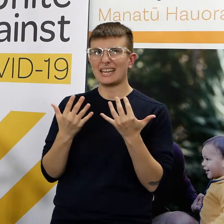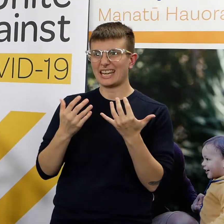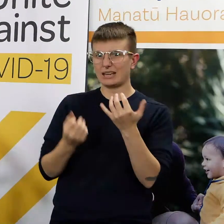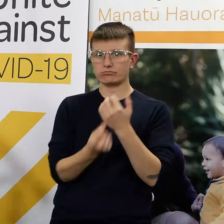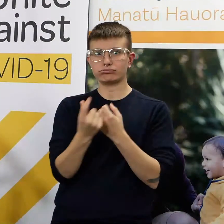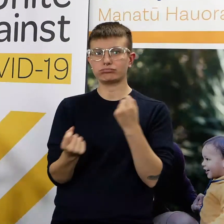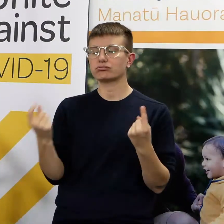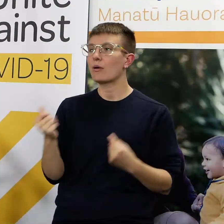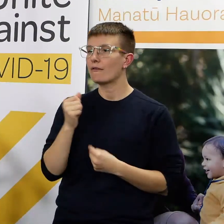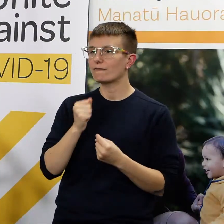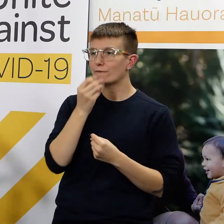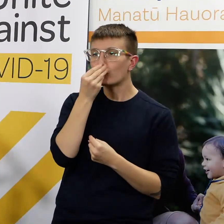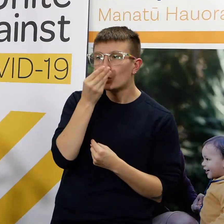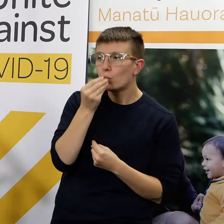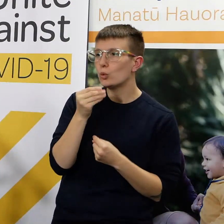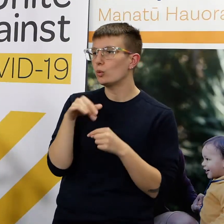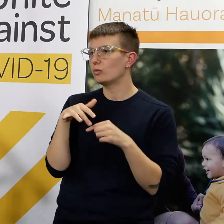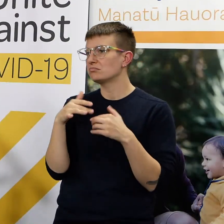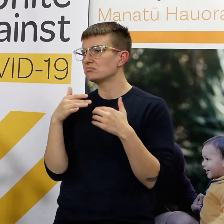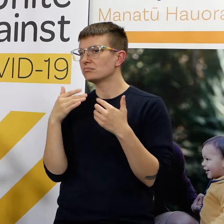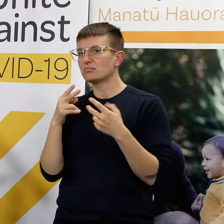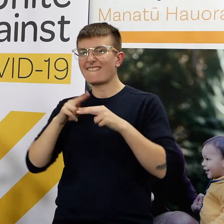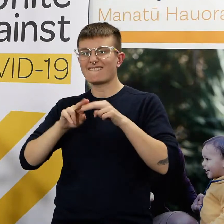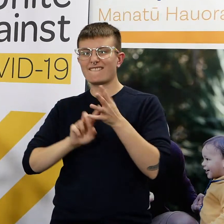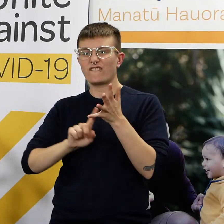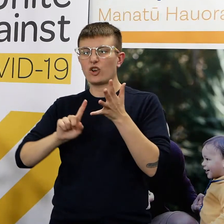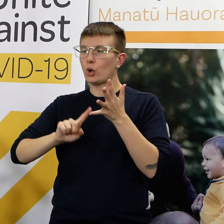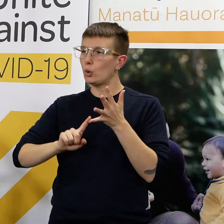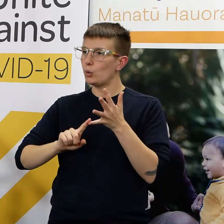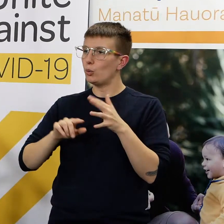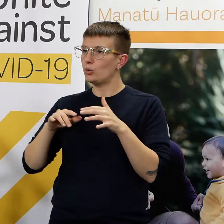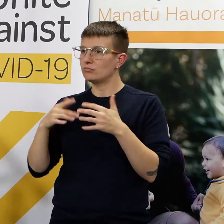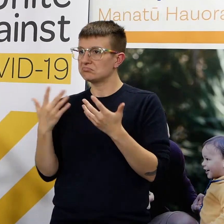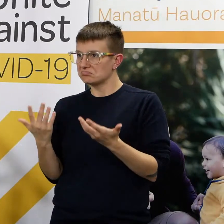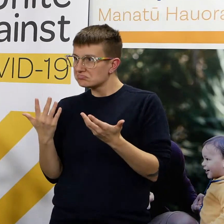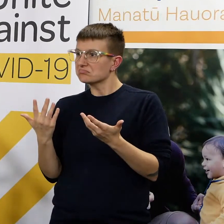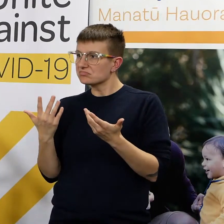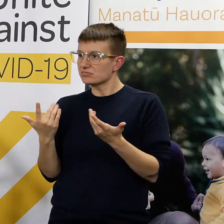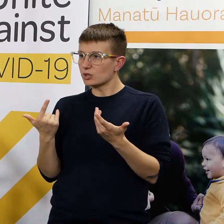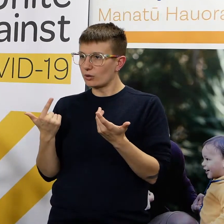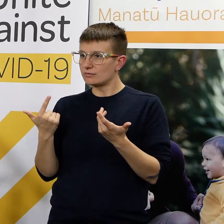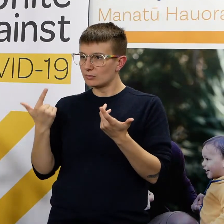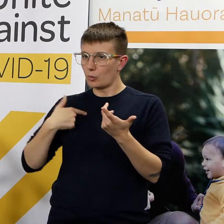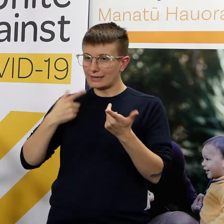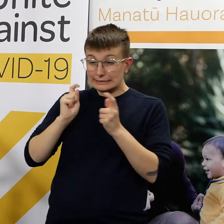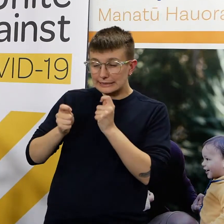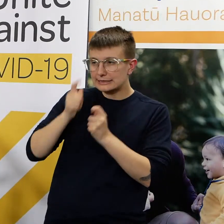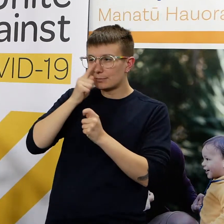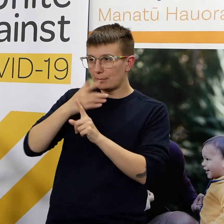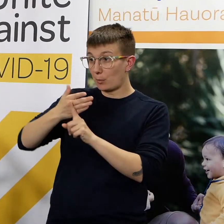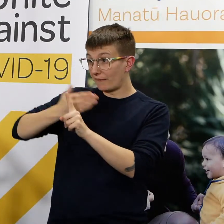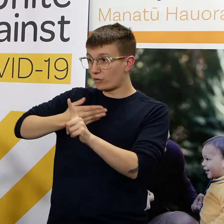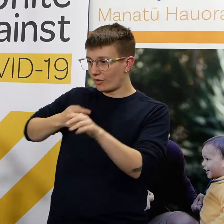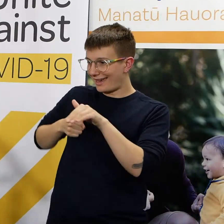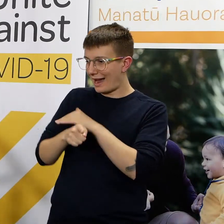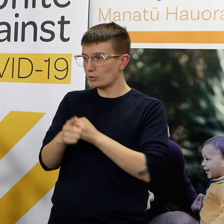We're now clear that anyone in a managed isolation facility must be tested before they go, it's another part of our belt and braces.